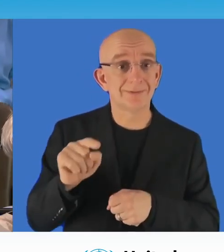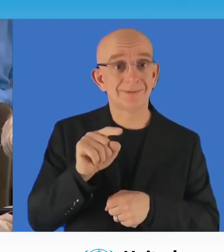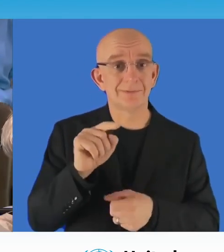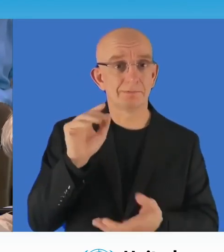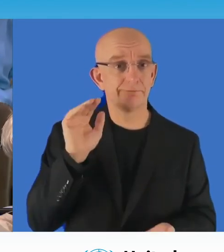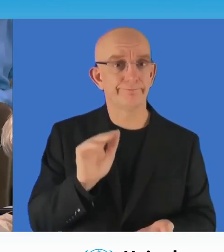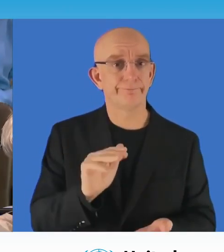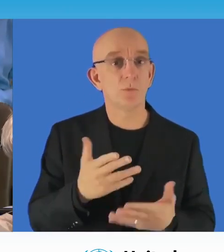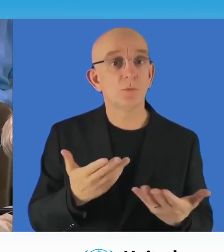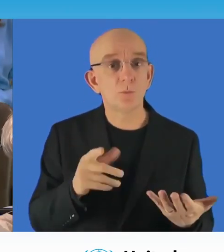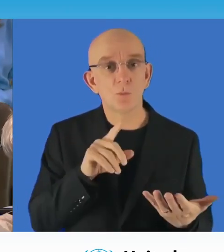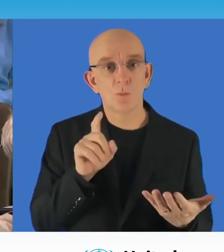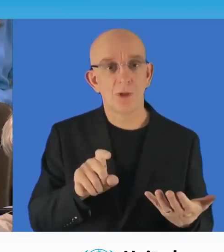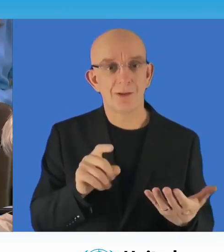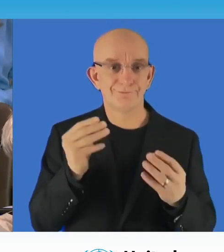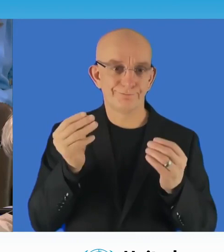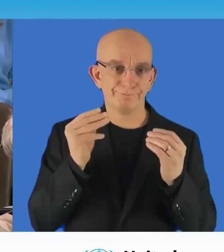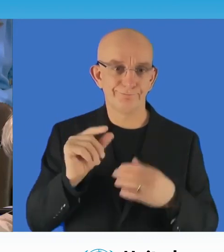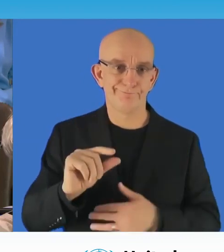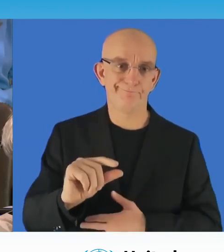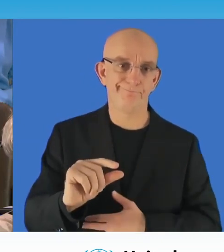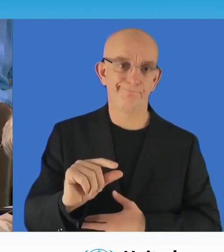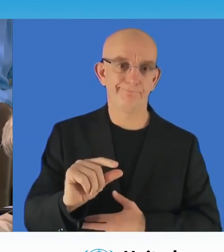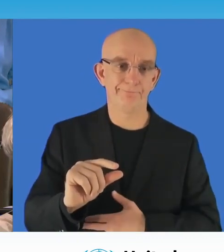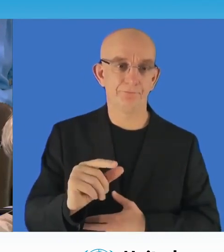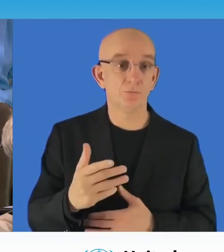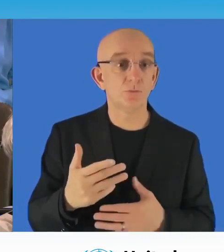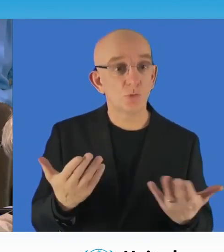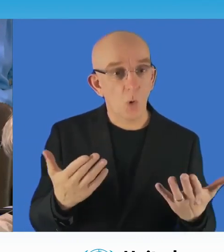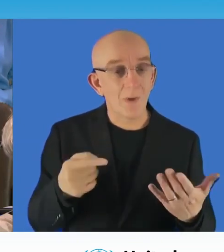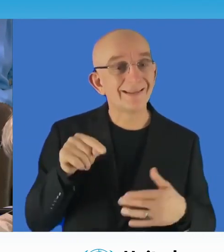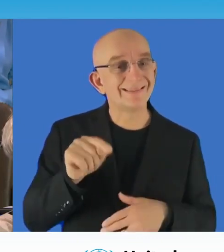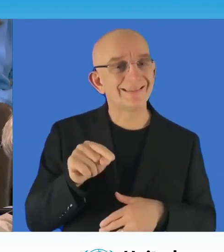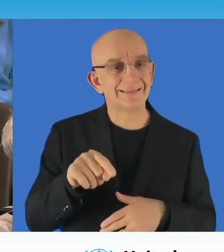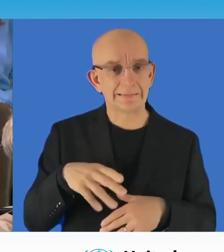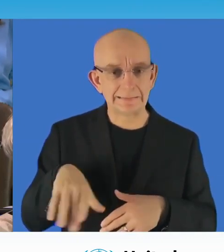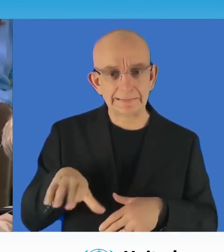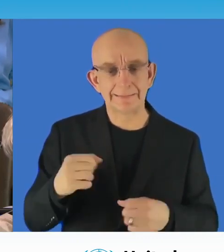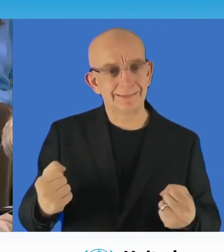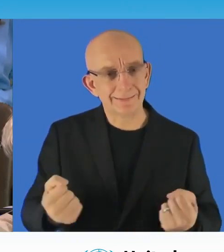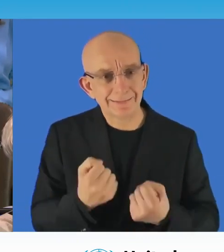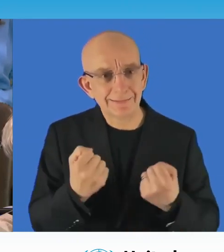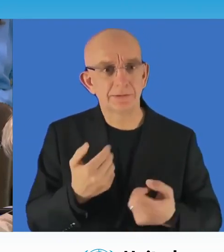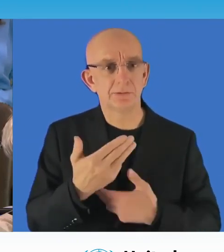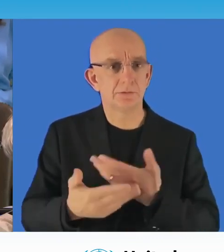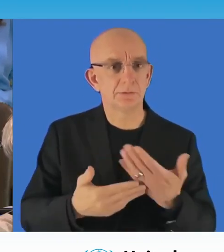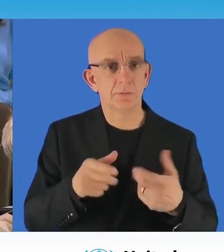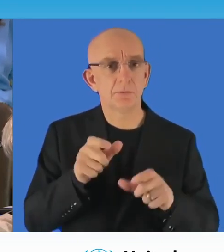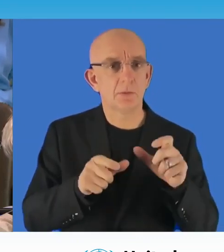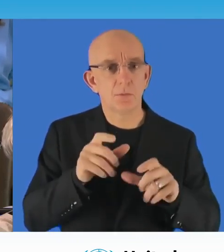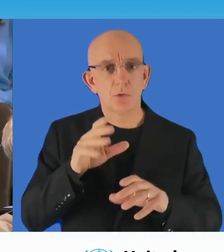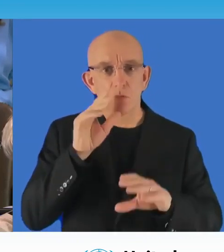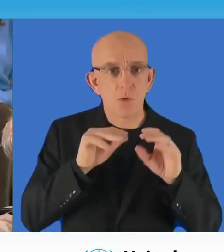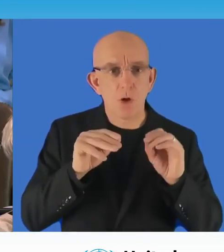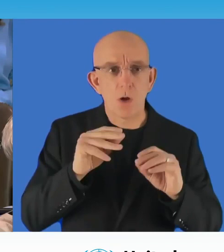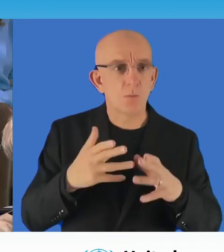excise for those interested in learning more about United Nations hundreds of thousand of students